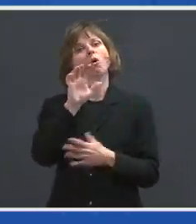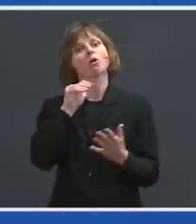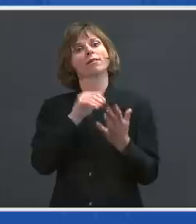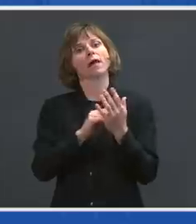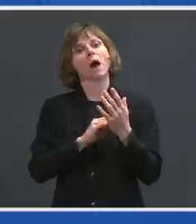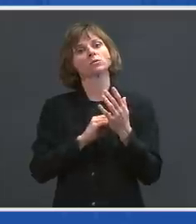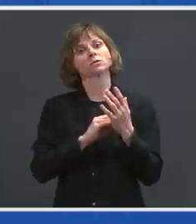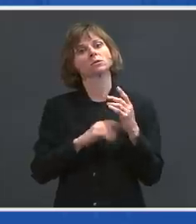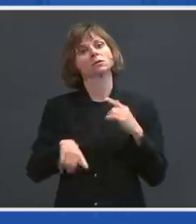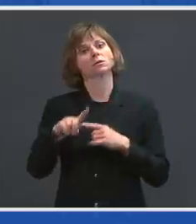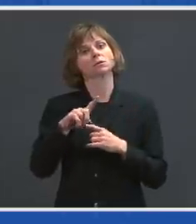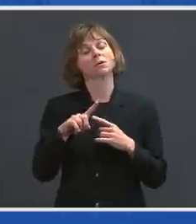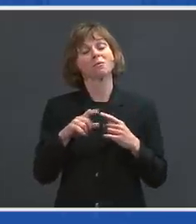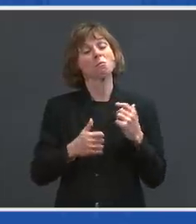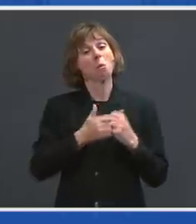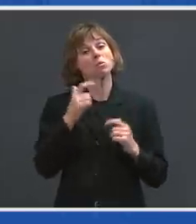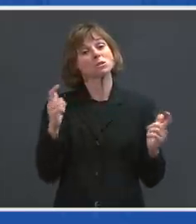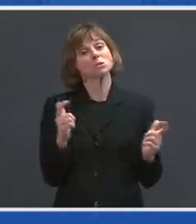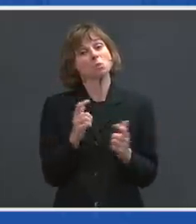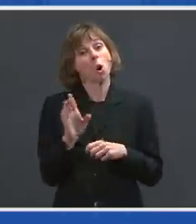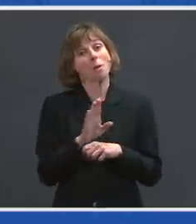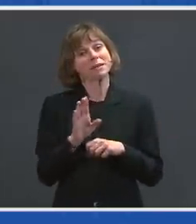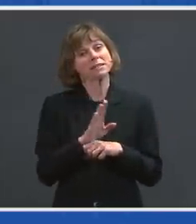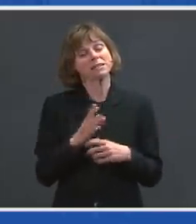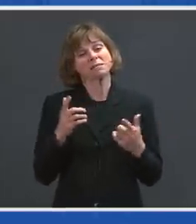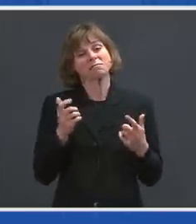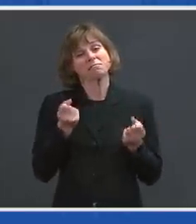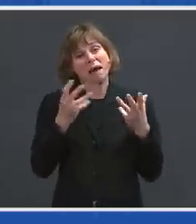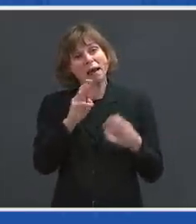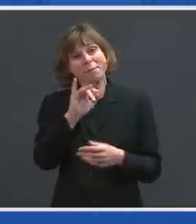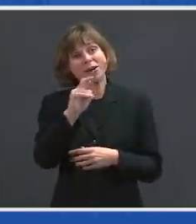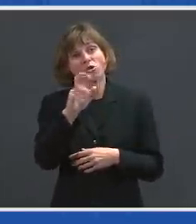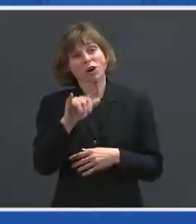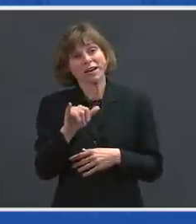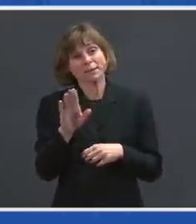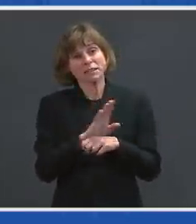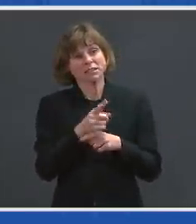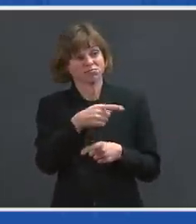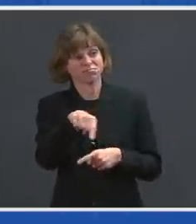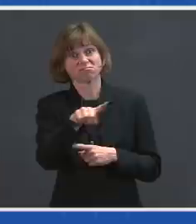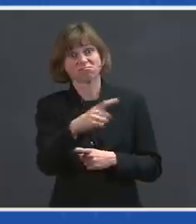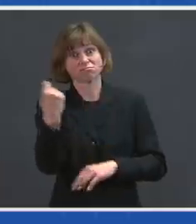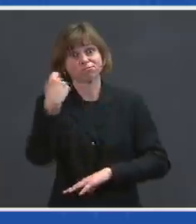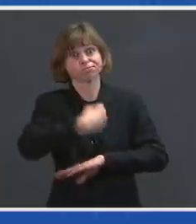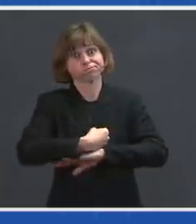mostly small business, many minority businesses -- have been shuttered; cost millions of jobs.